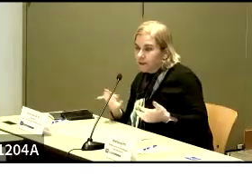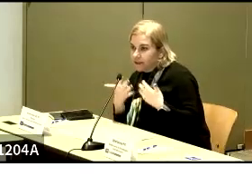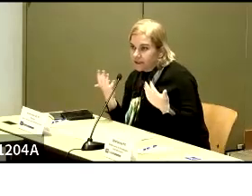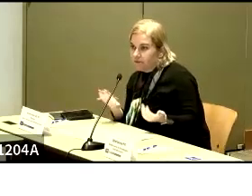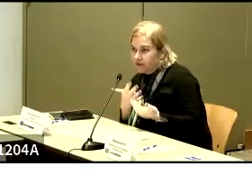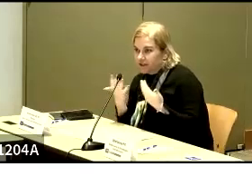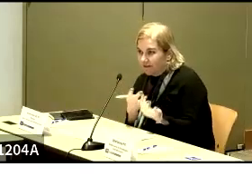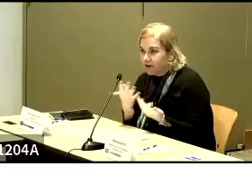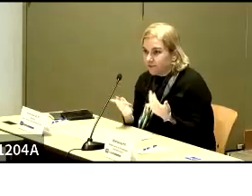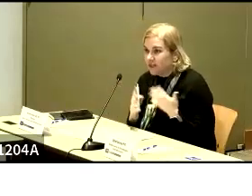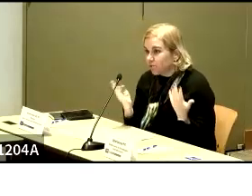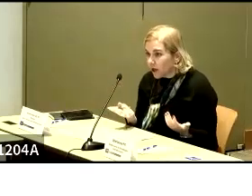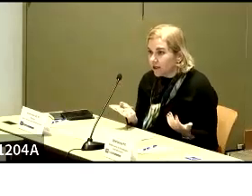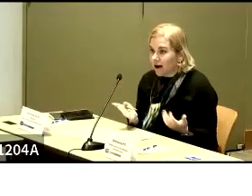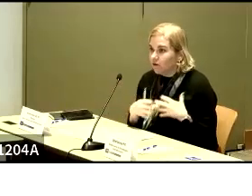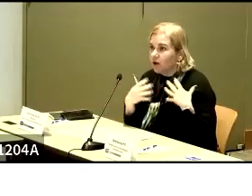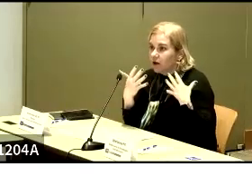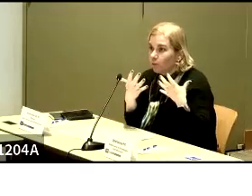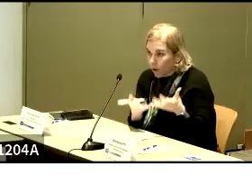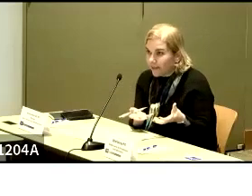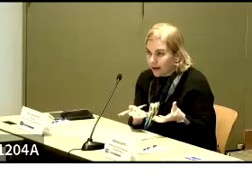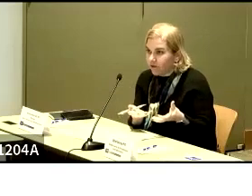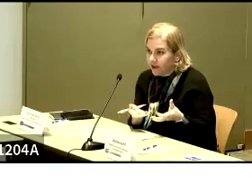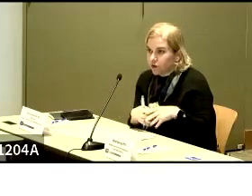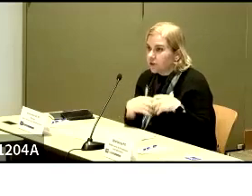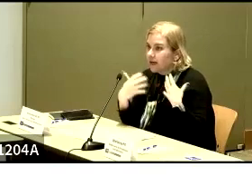building some of this evidence-based broadly around what that prevention looks like,